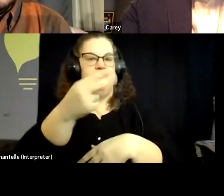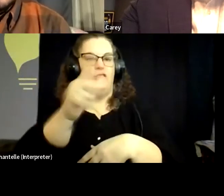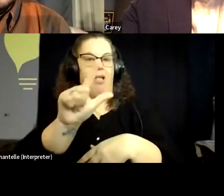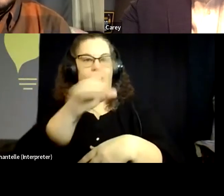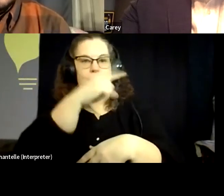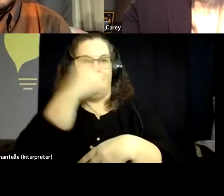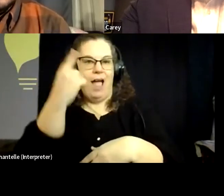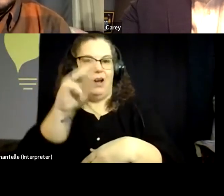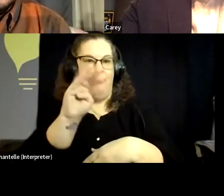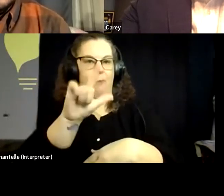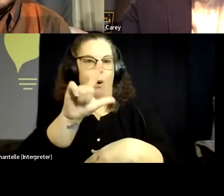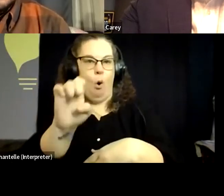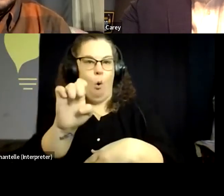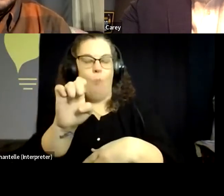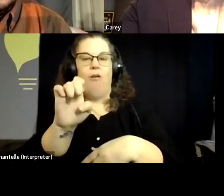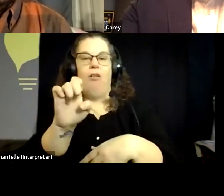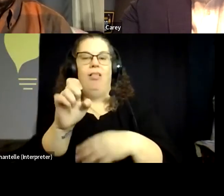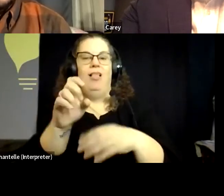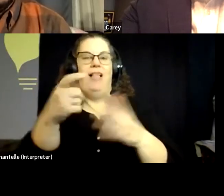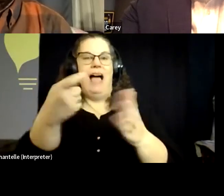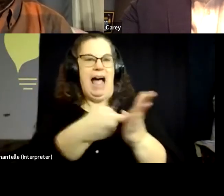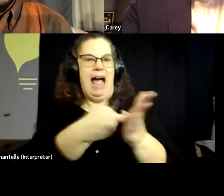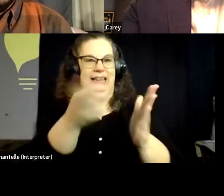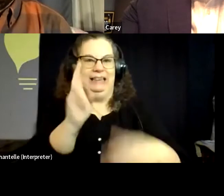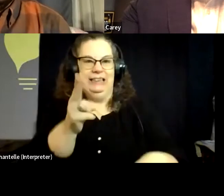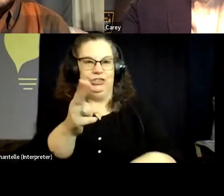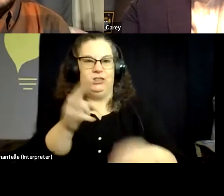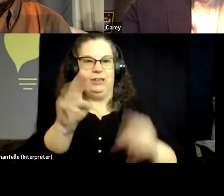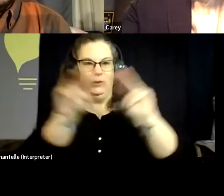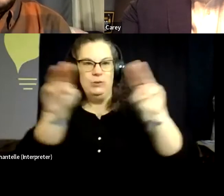hockey history museum. It is quite literally